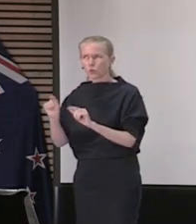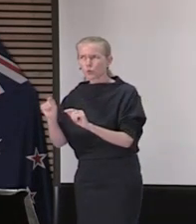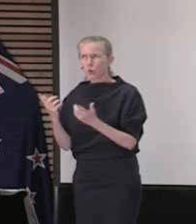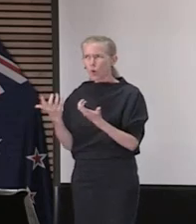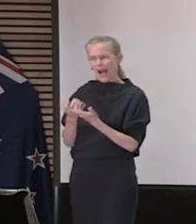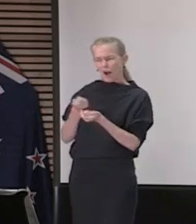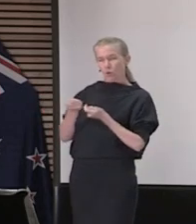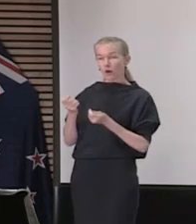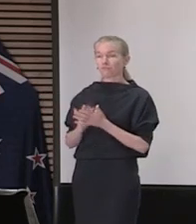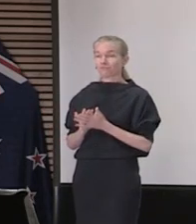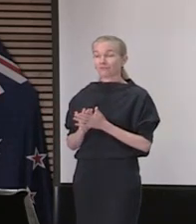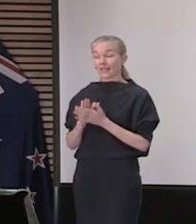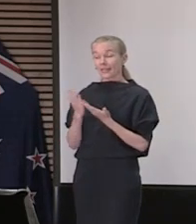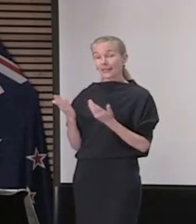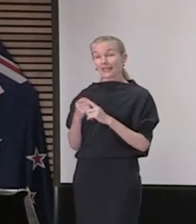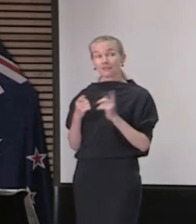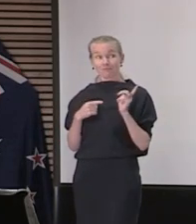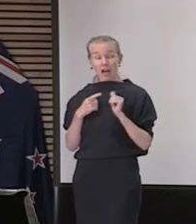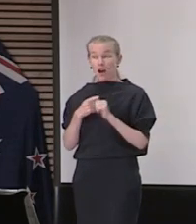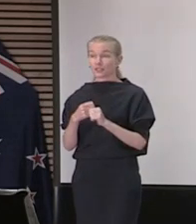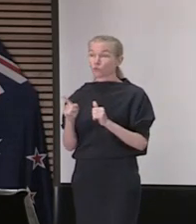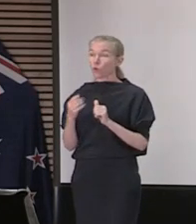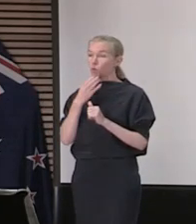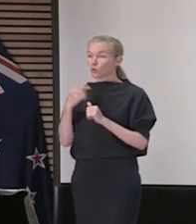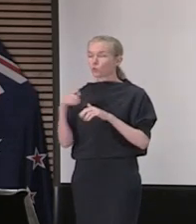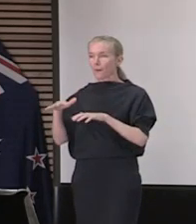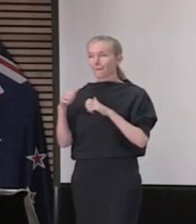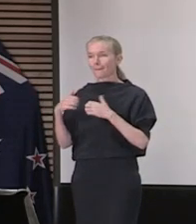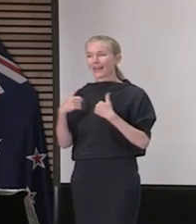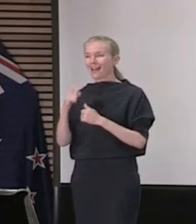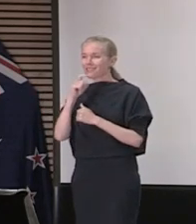whoare symptomatic, and we arealso using the police tomonitor the facilities.